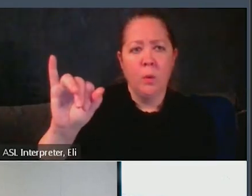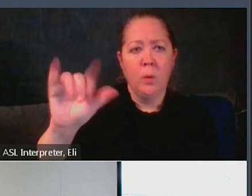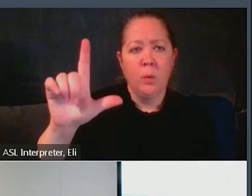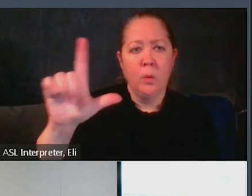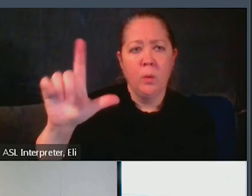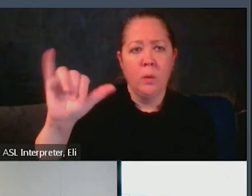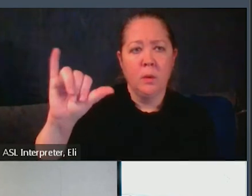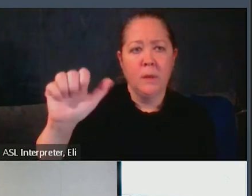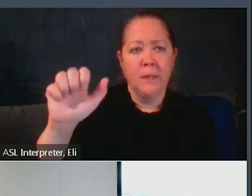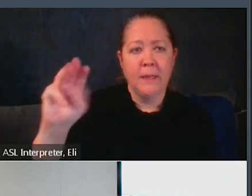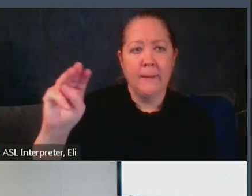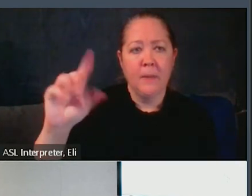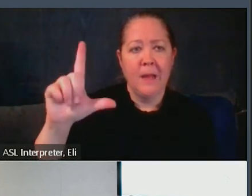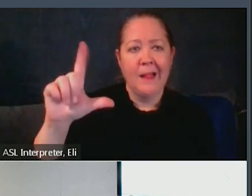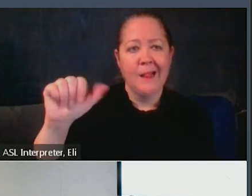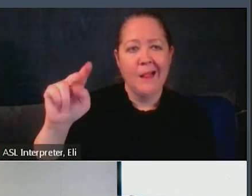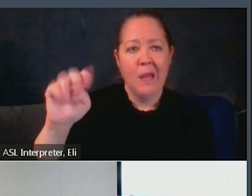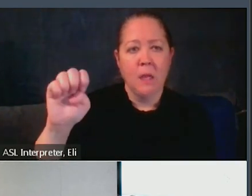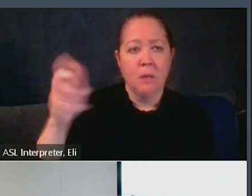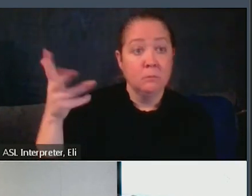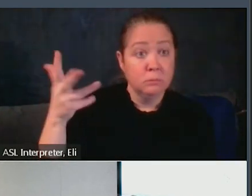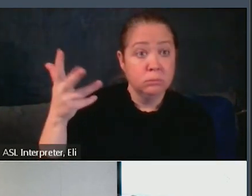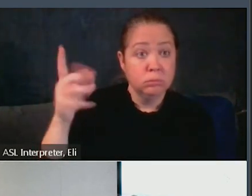Okay. And, and w what about Jetsons? Is she back?